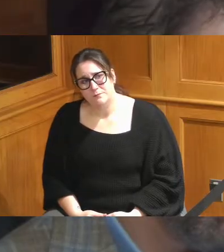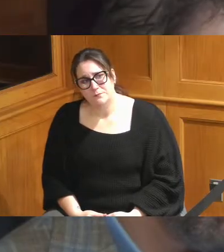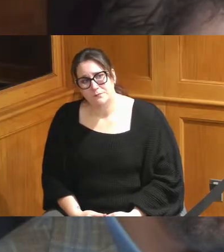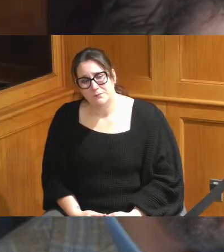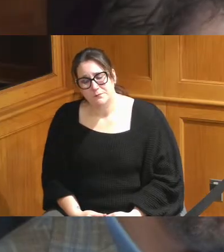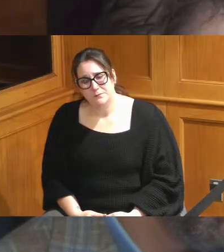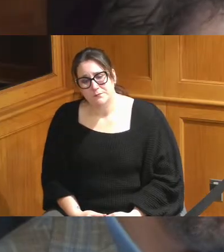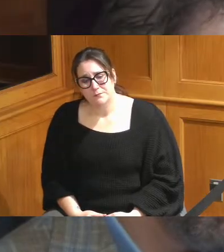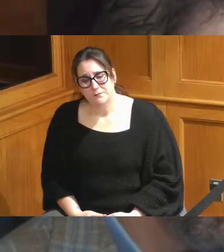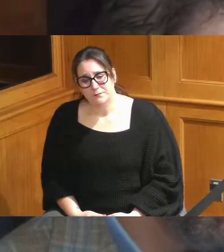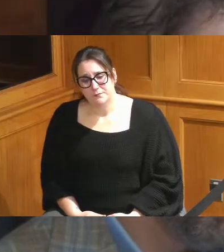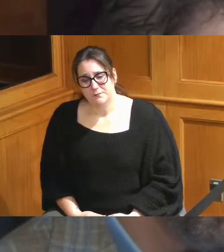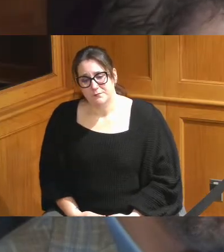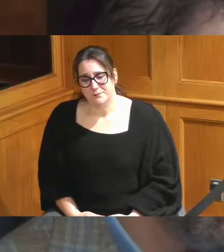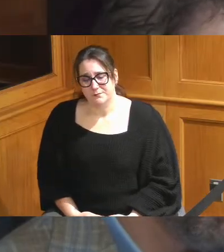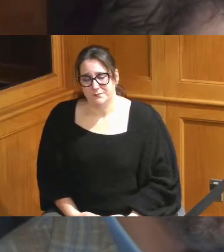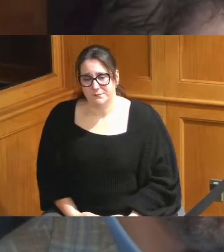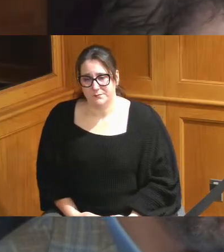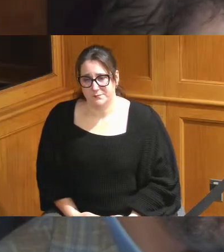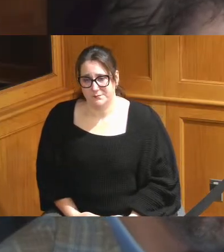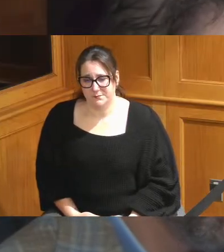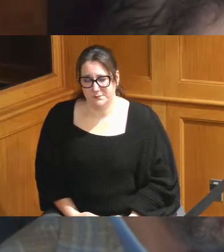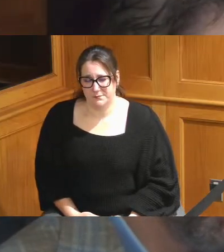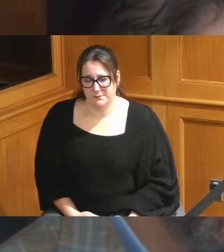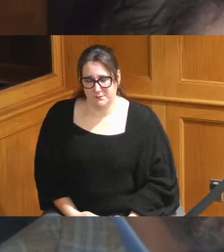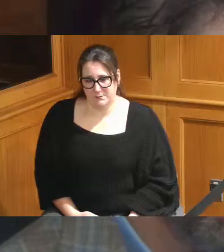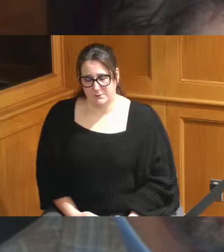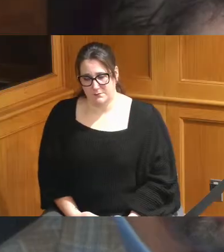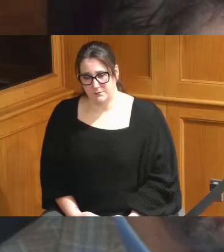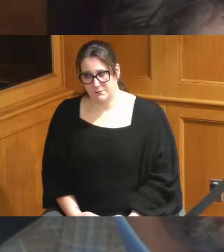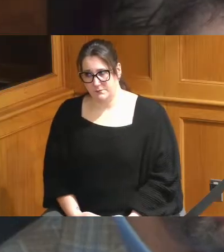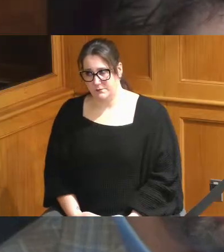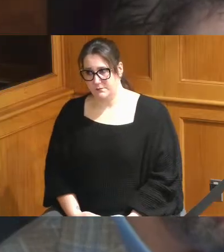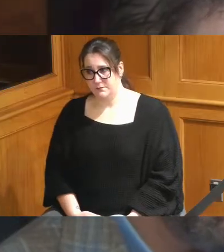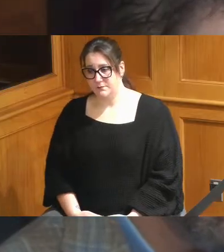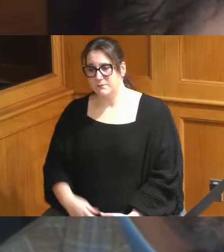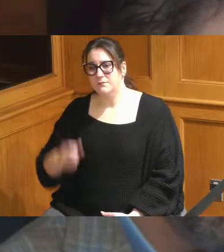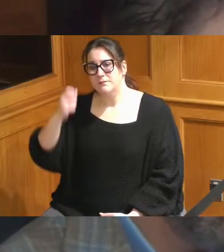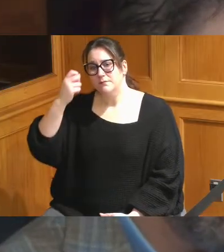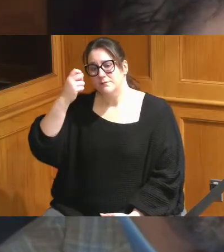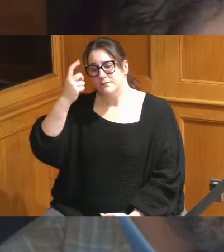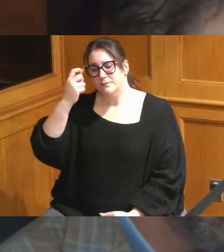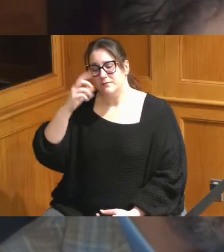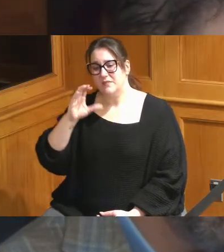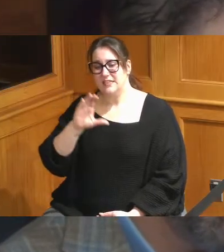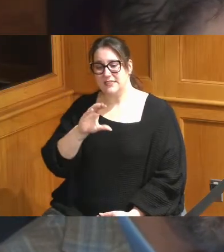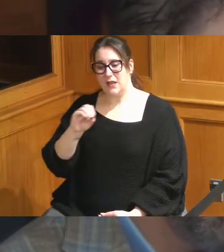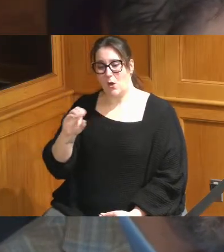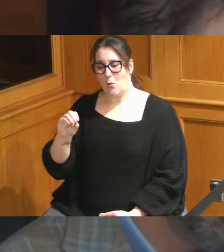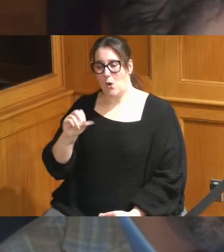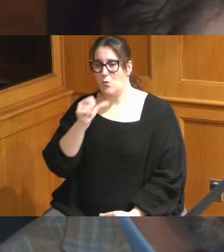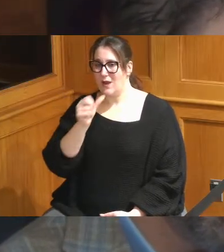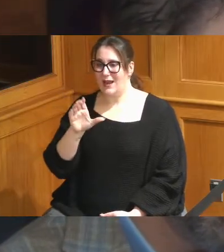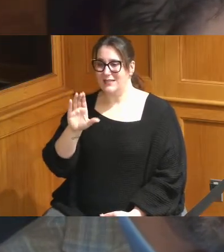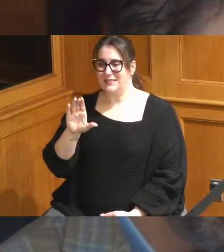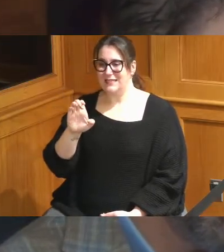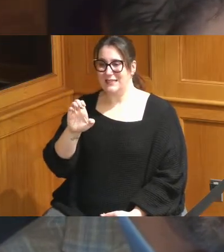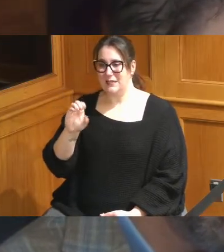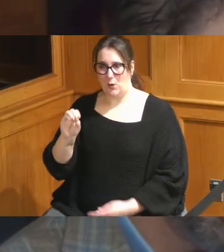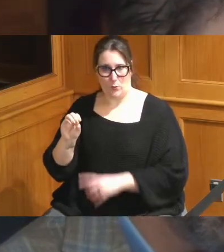of course they're sitting on there afterwards, but the Freedom Center has a COO, not a CEO.